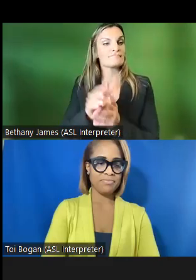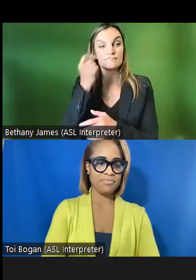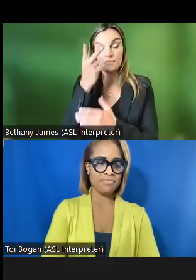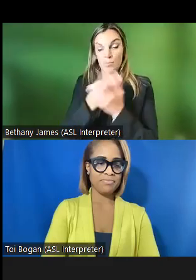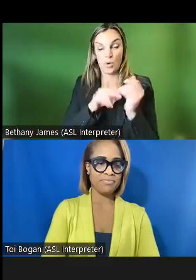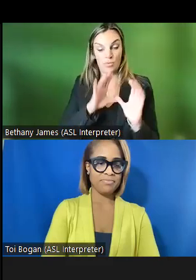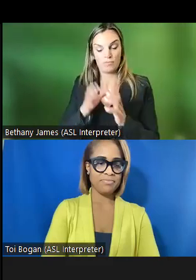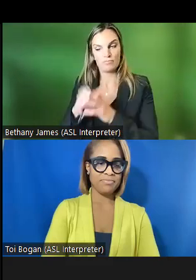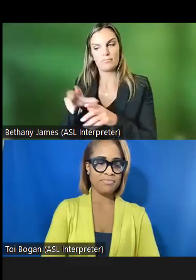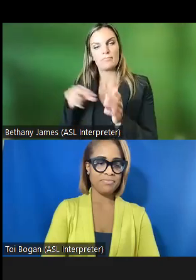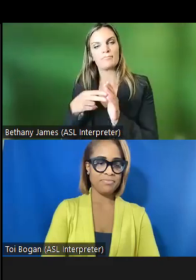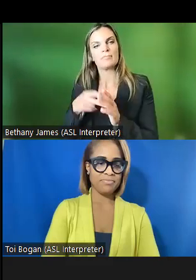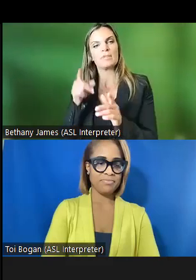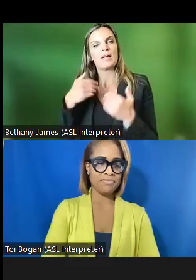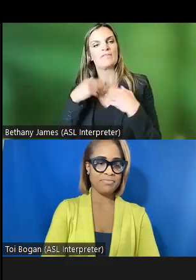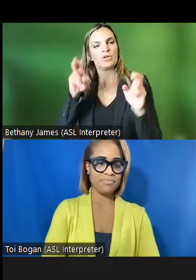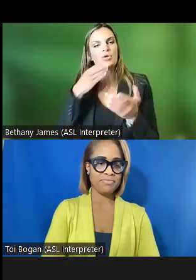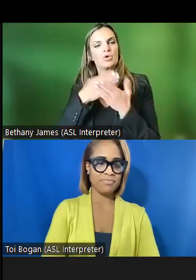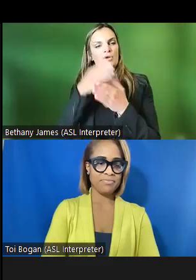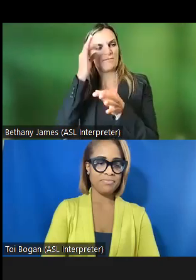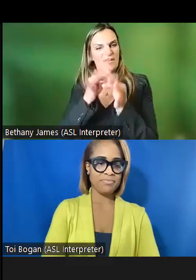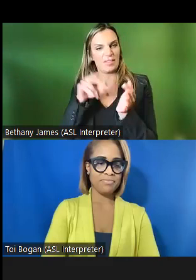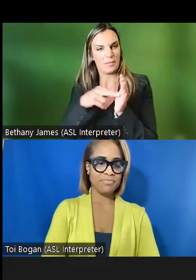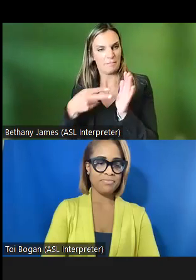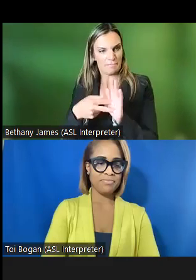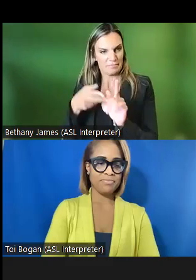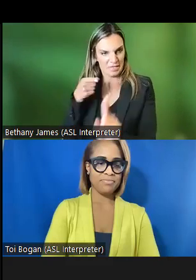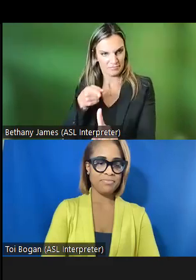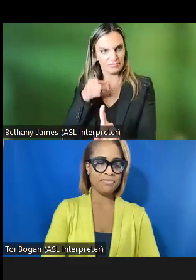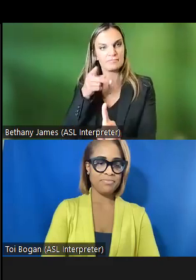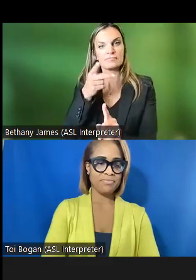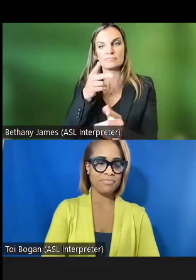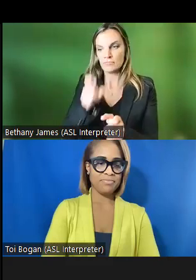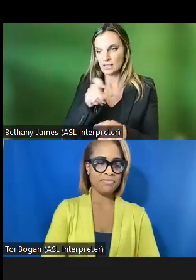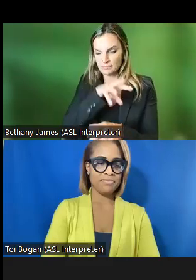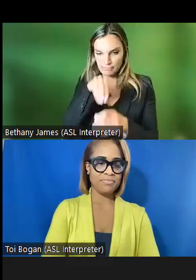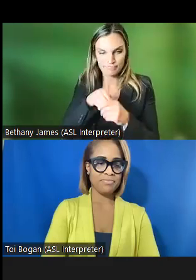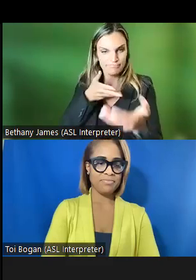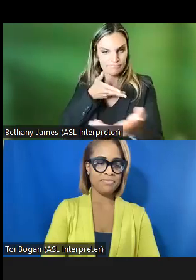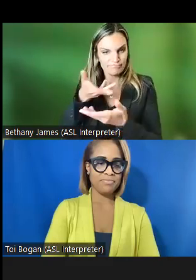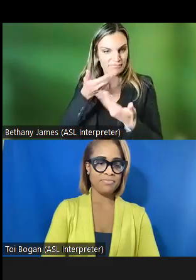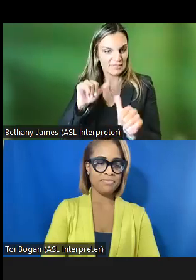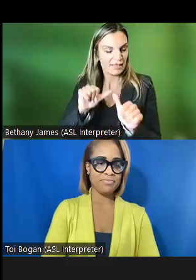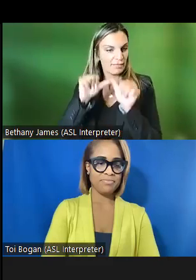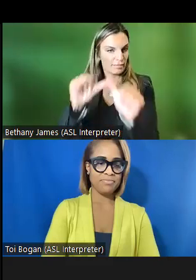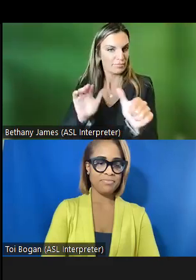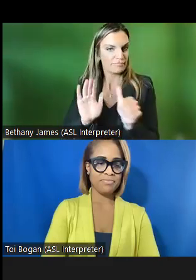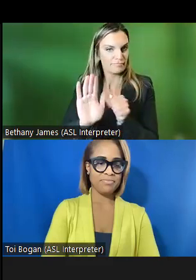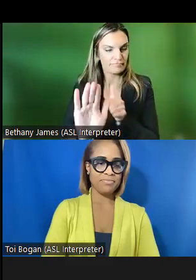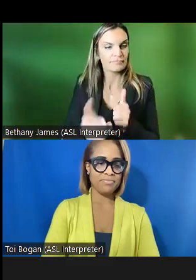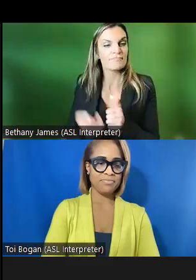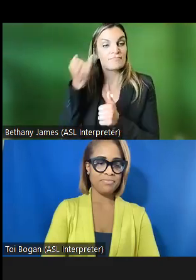If one person or one side ceases or stops that communication, that may be an issue with